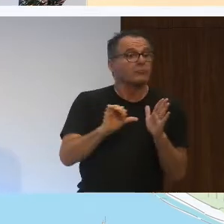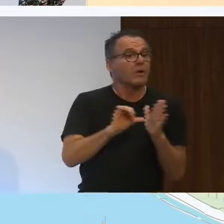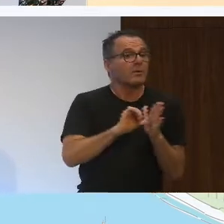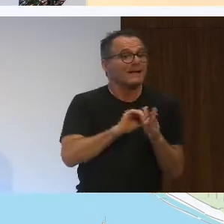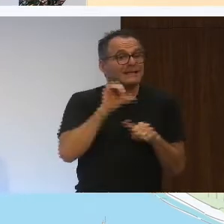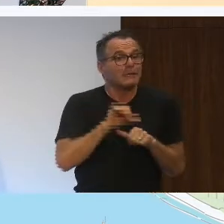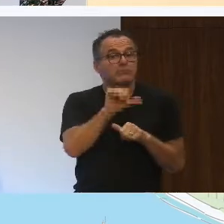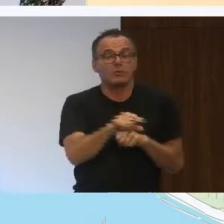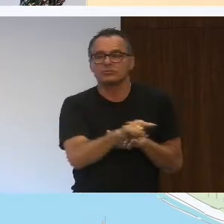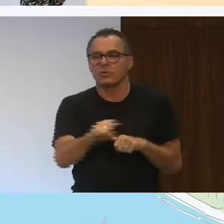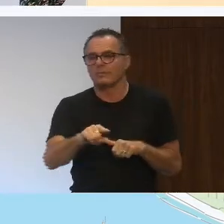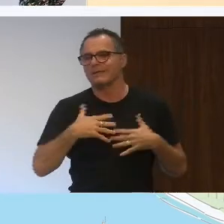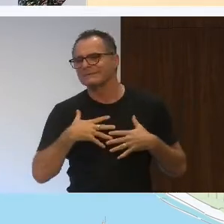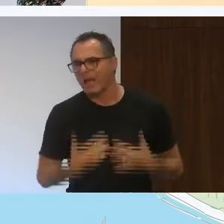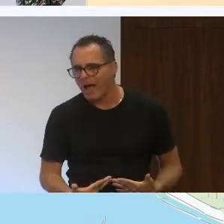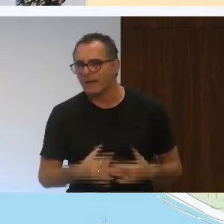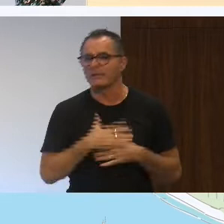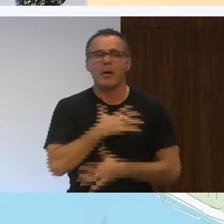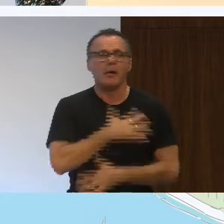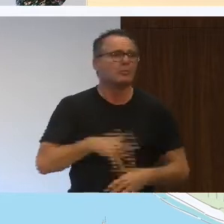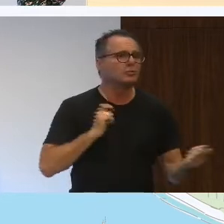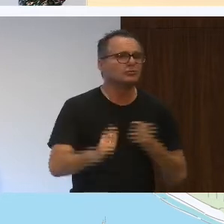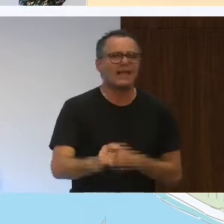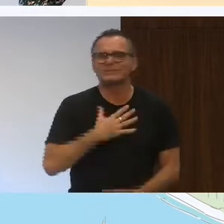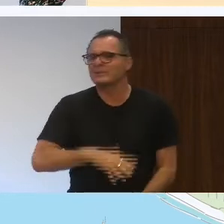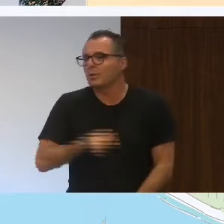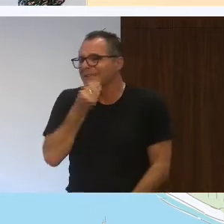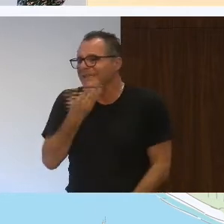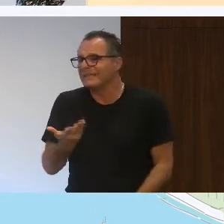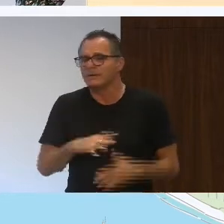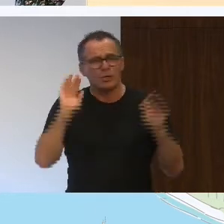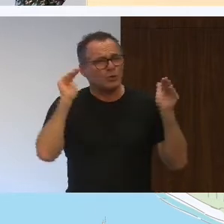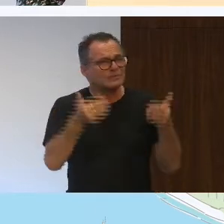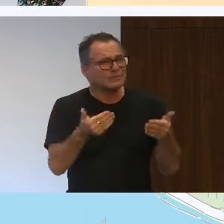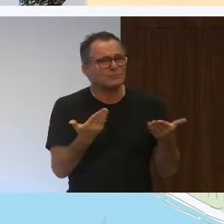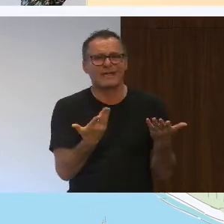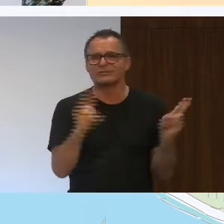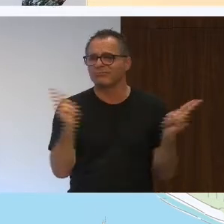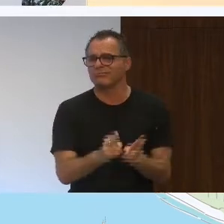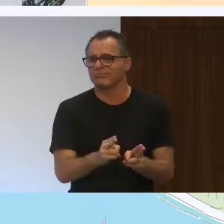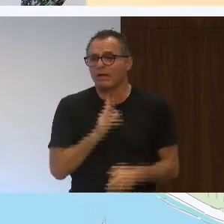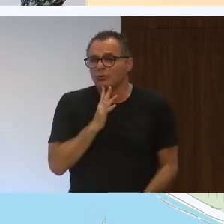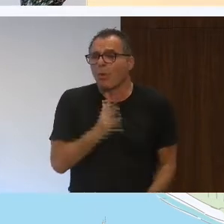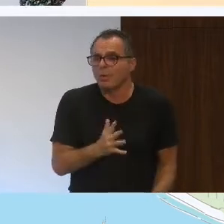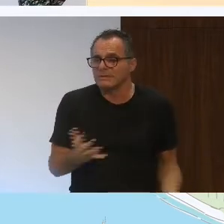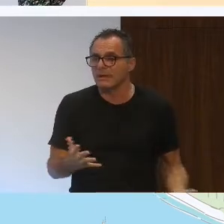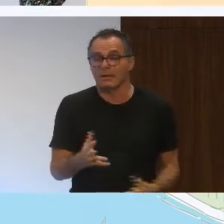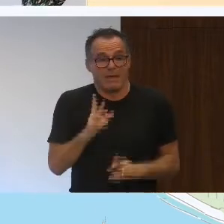So tiredness, mood change, lack of appetite, concentration problems, nausea. And I'm sure some of you can relate to those.